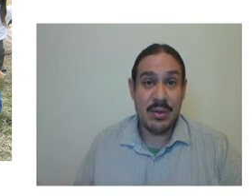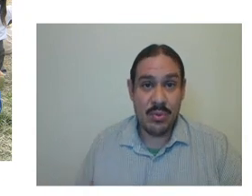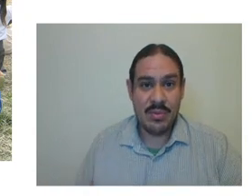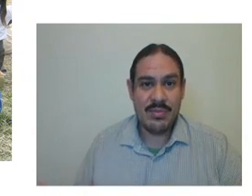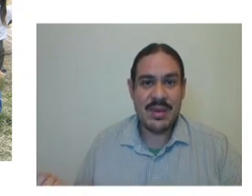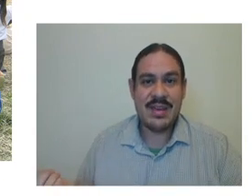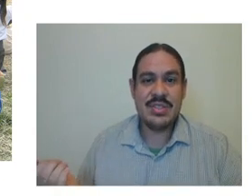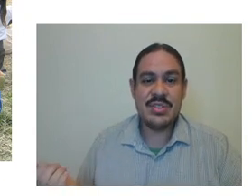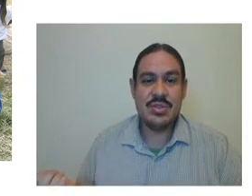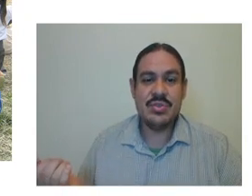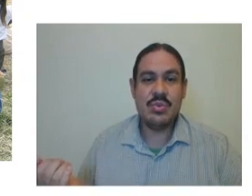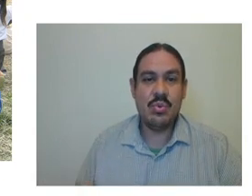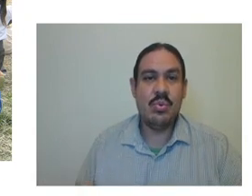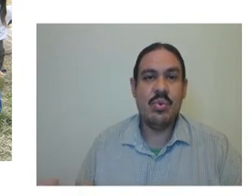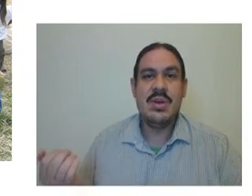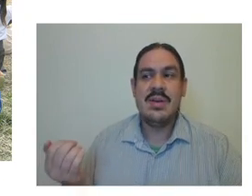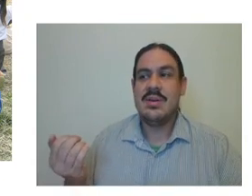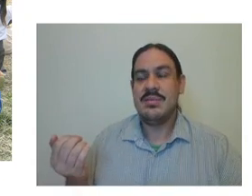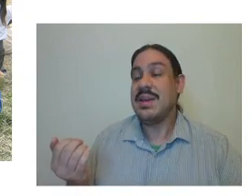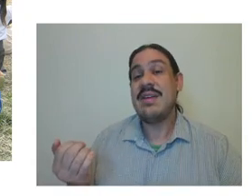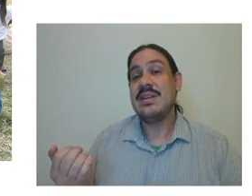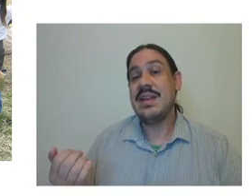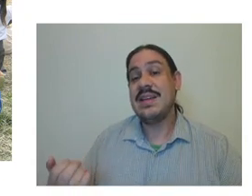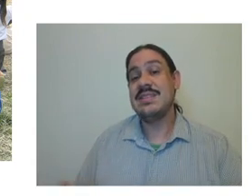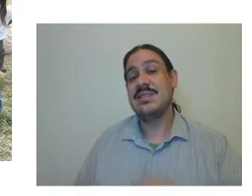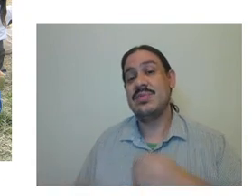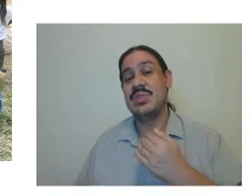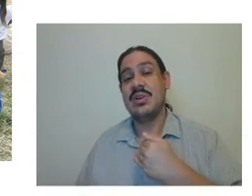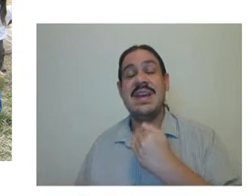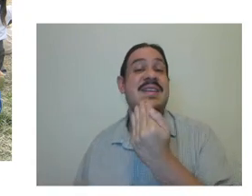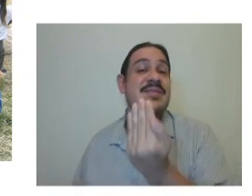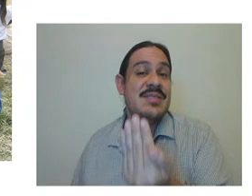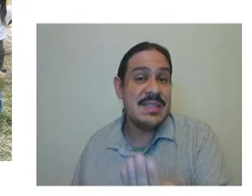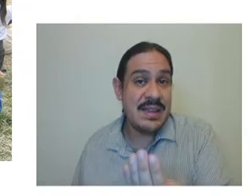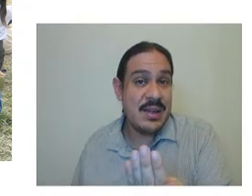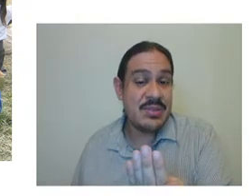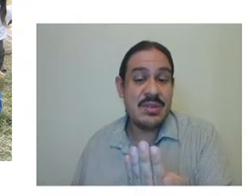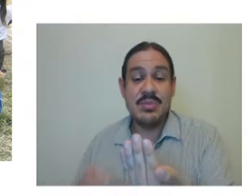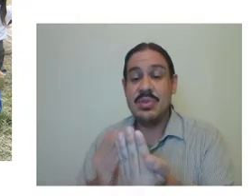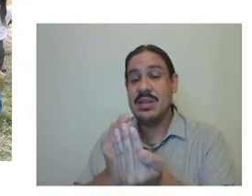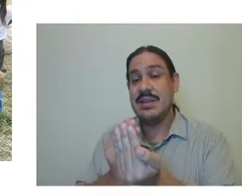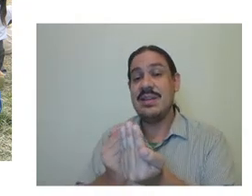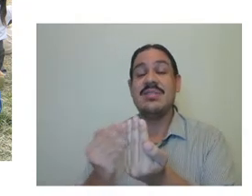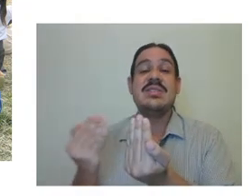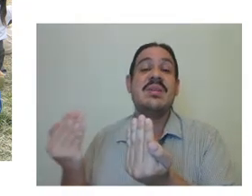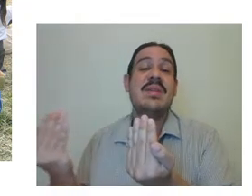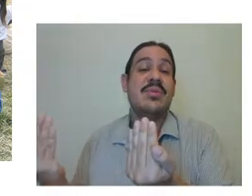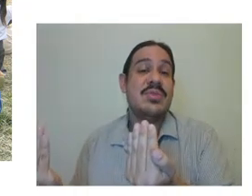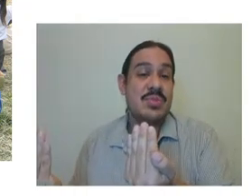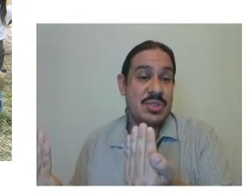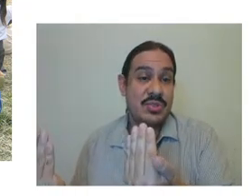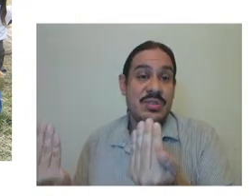about the spoken language for the reading and writing part societies are different than this for